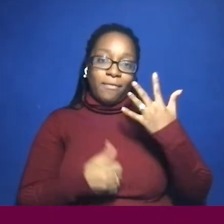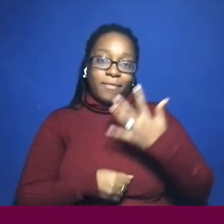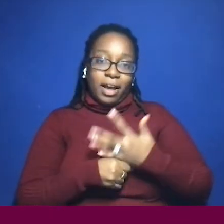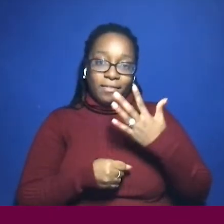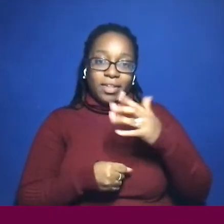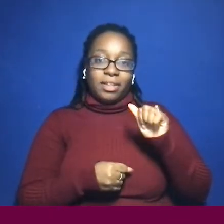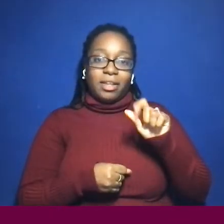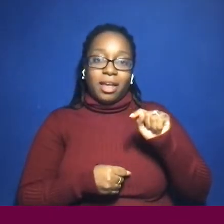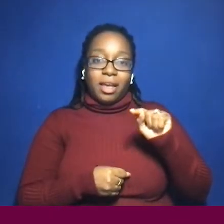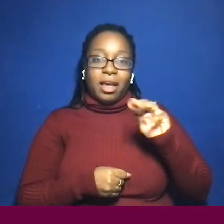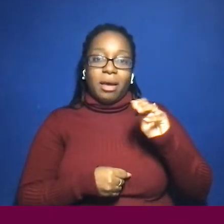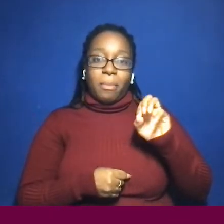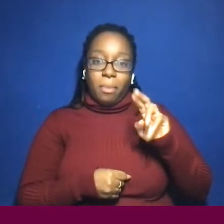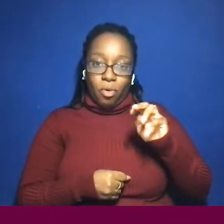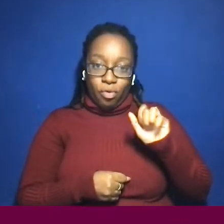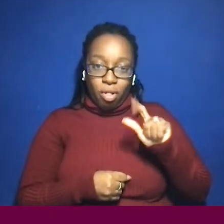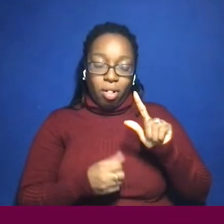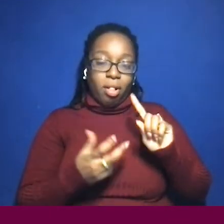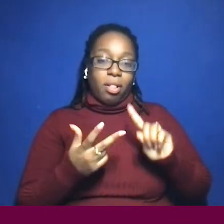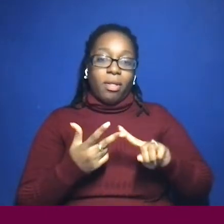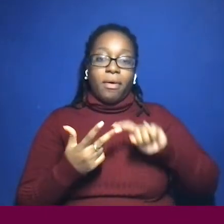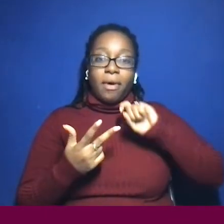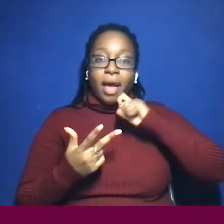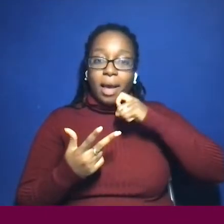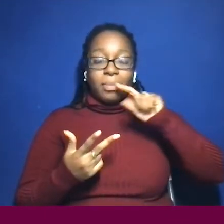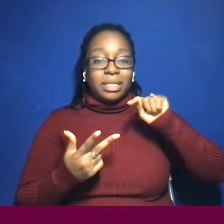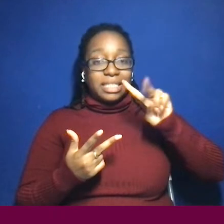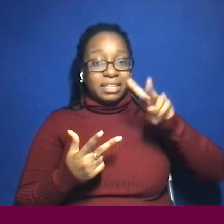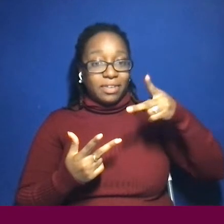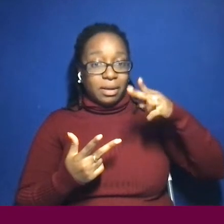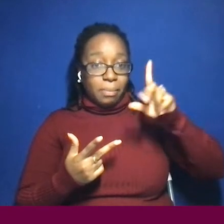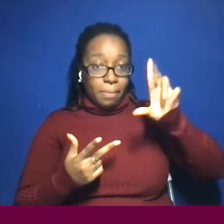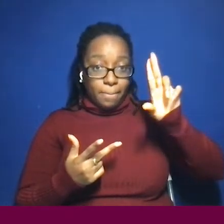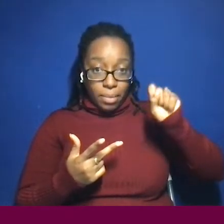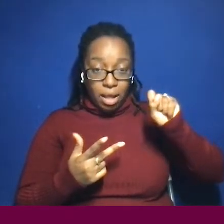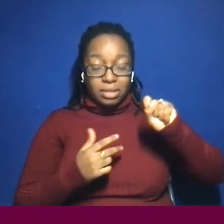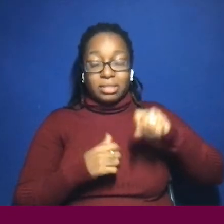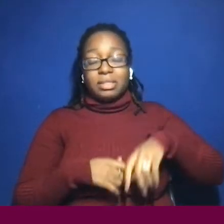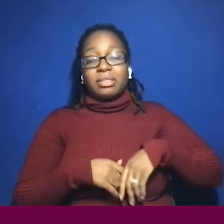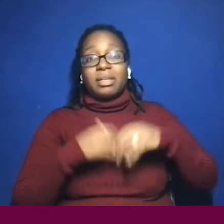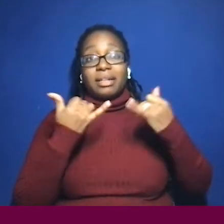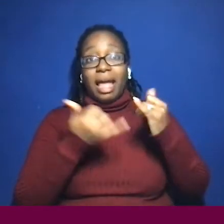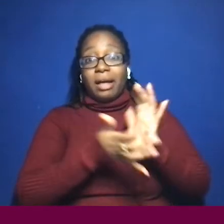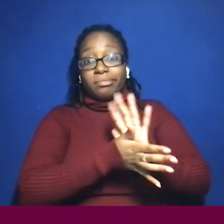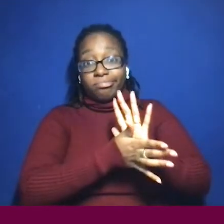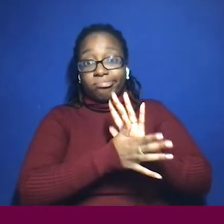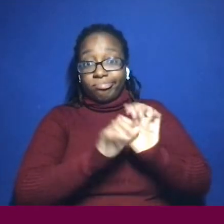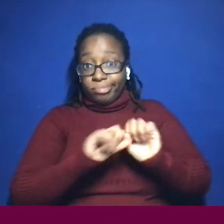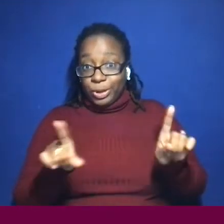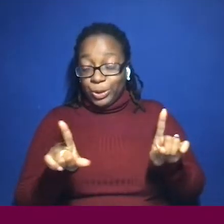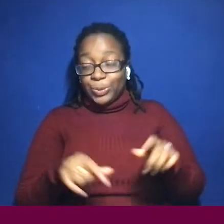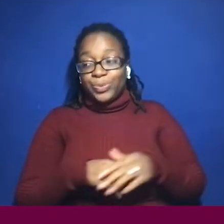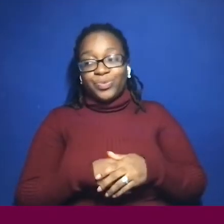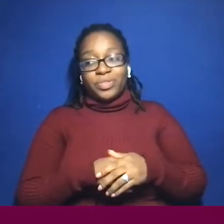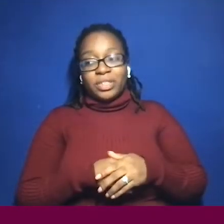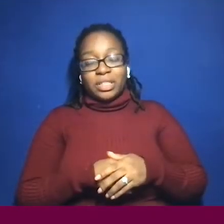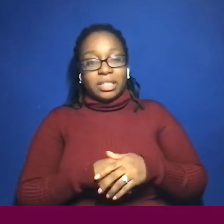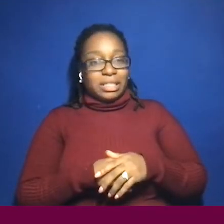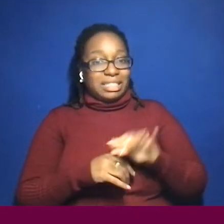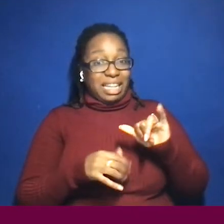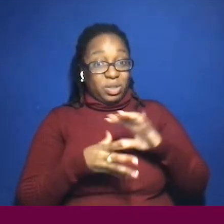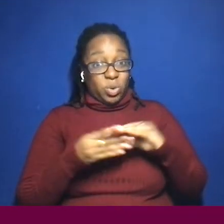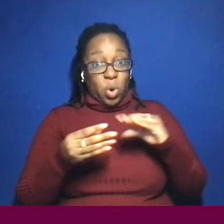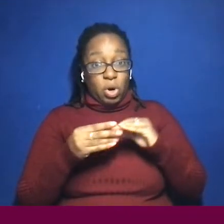the Apple TV+ series that just premiered and can be watched now that dramatized the story, that